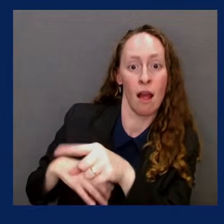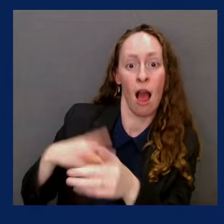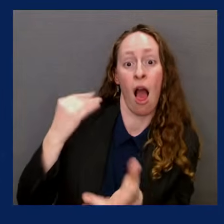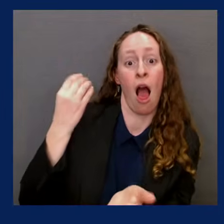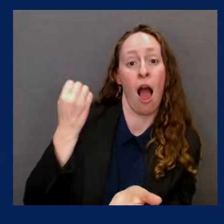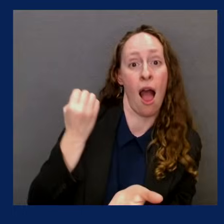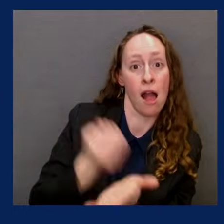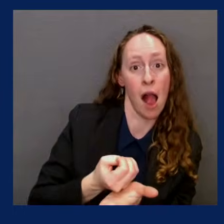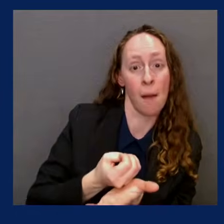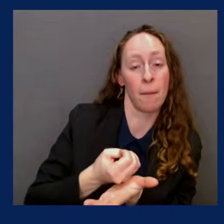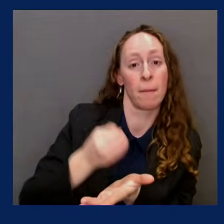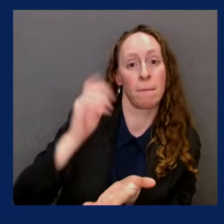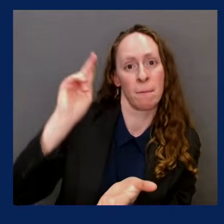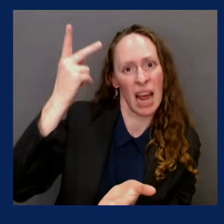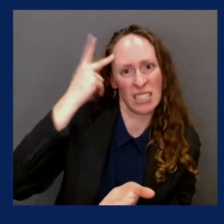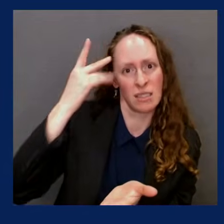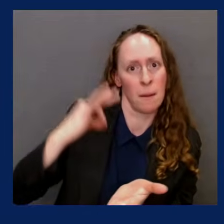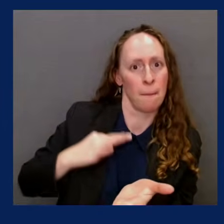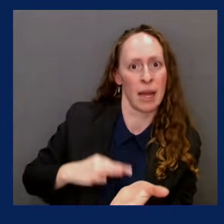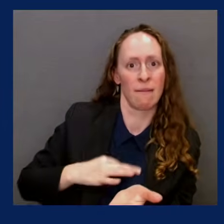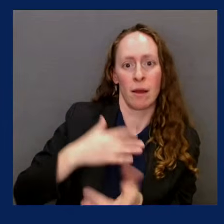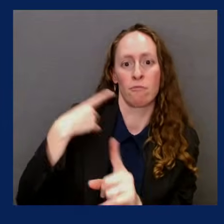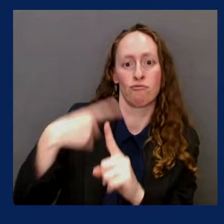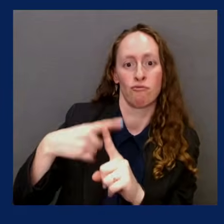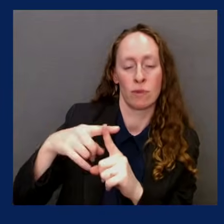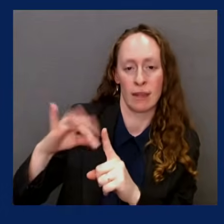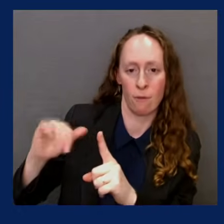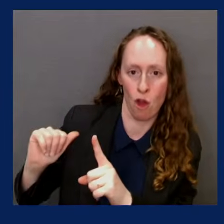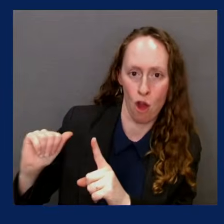And so, I -- I just think that it is --